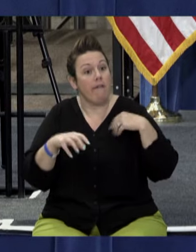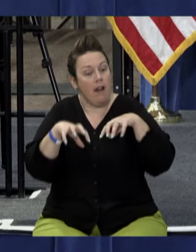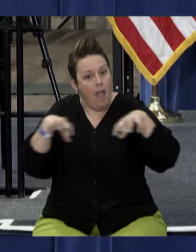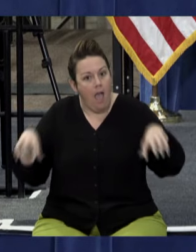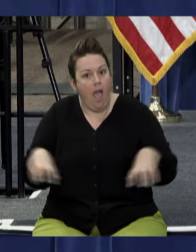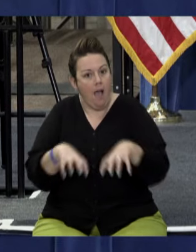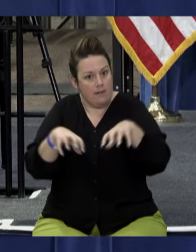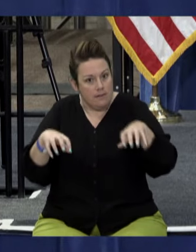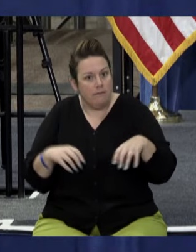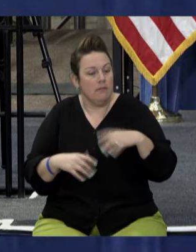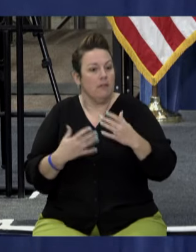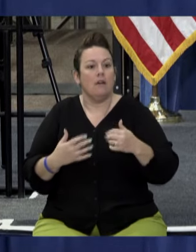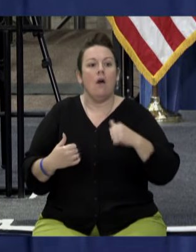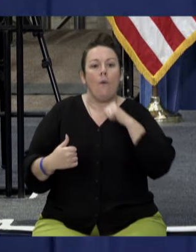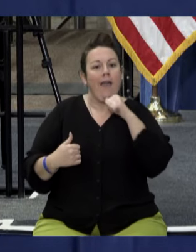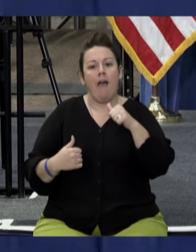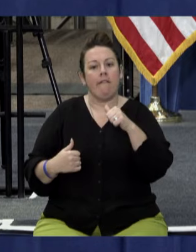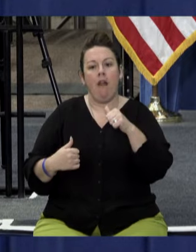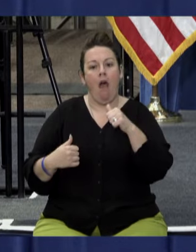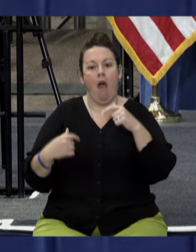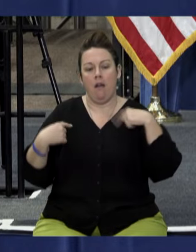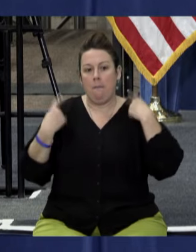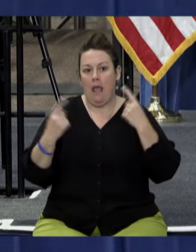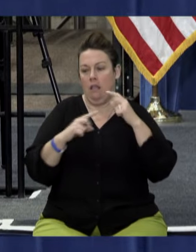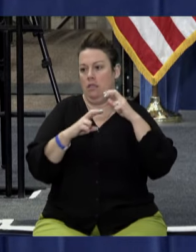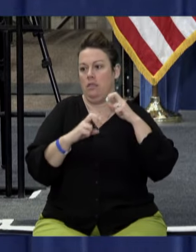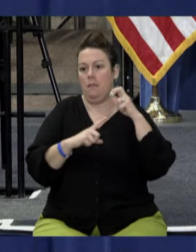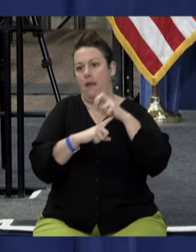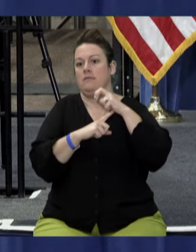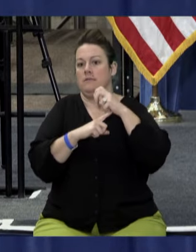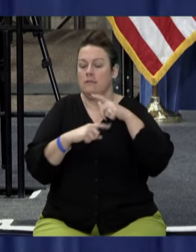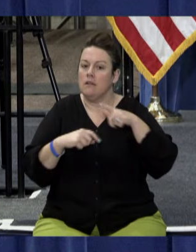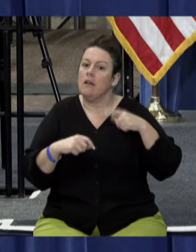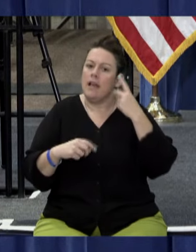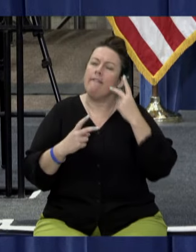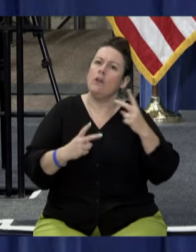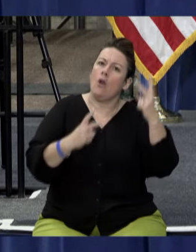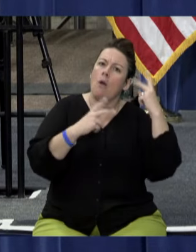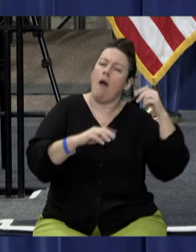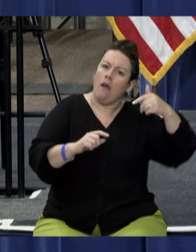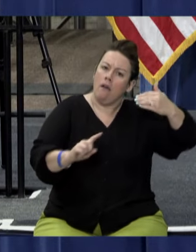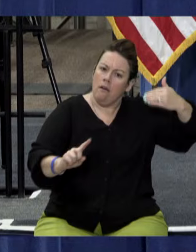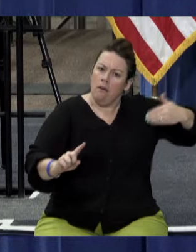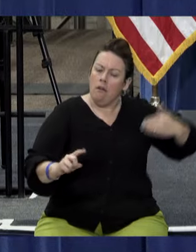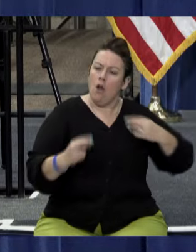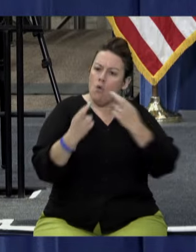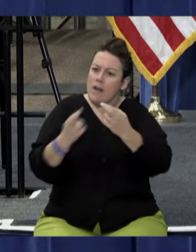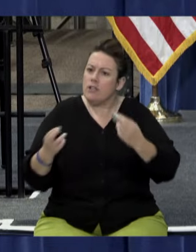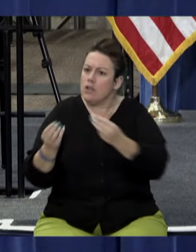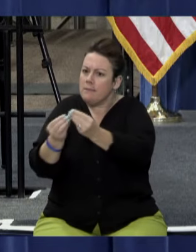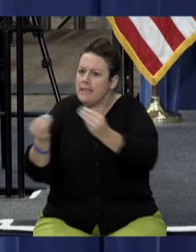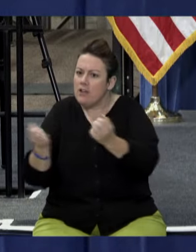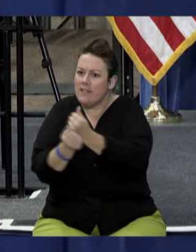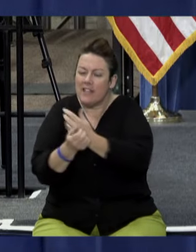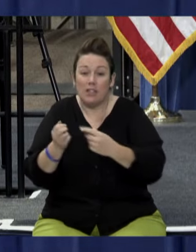We haven't been the best. When you're the biggest, you go back and you look at what we have, we have the resources, the materials, and everything else to be the absolute best for